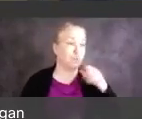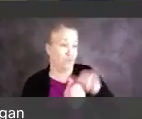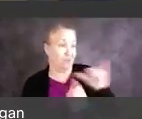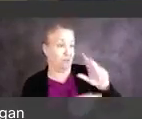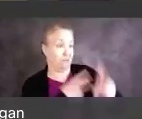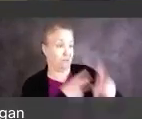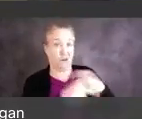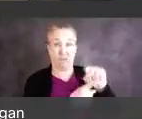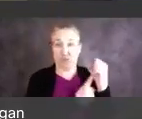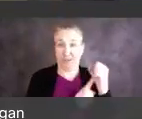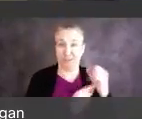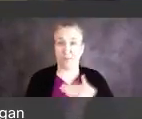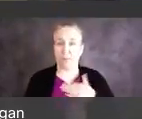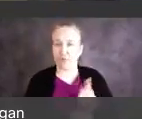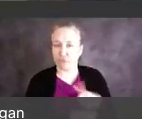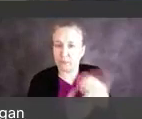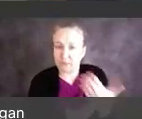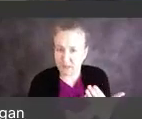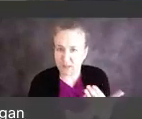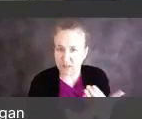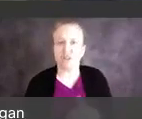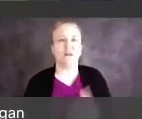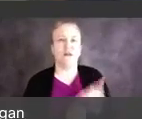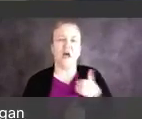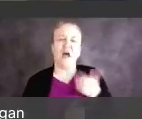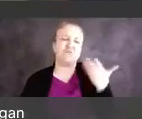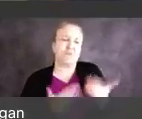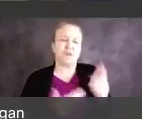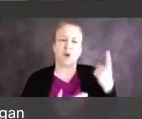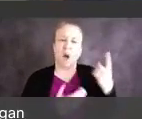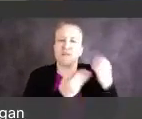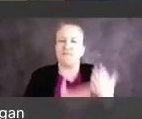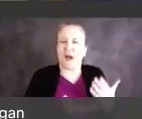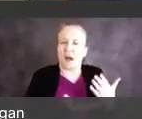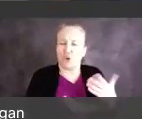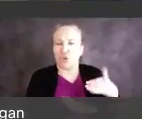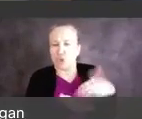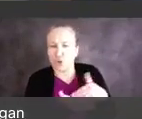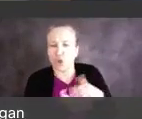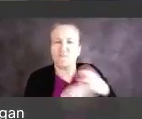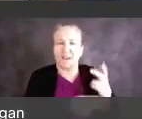is there is probably a provider that is providing care in the home to that